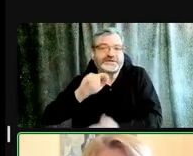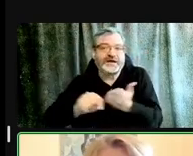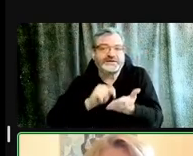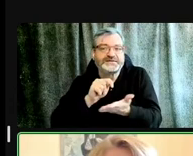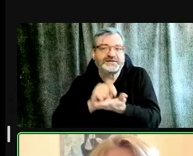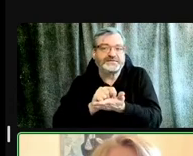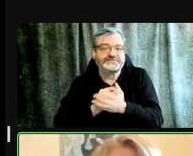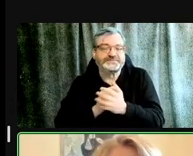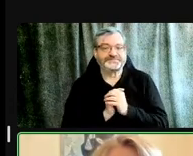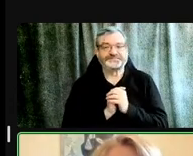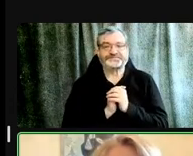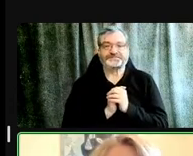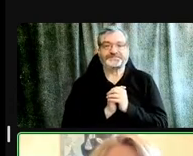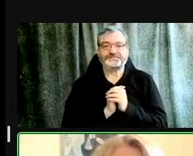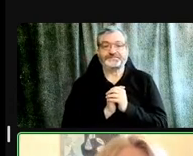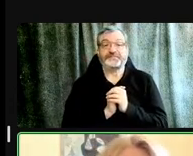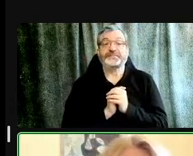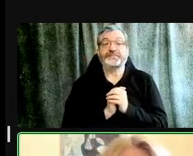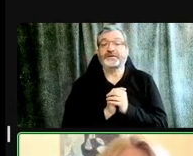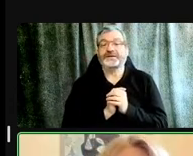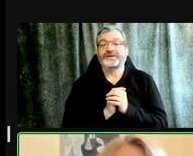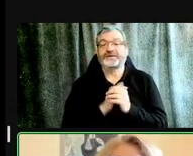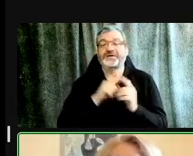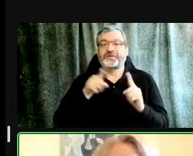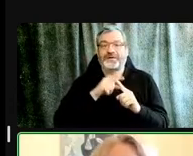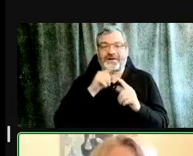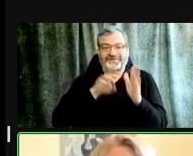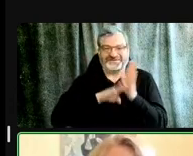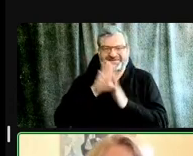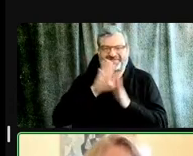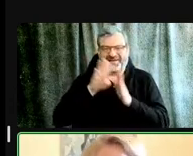I was thinking about this as I was putting the Slideshow together to go back and see